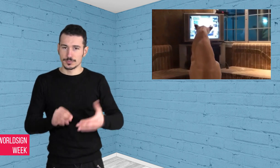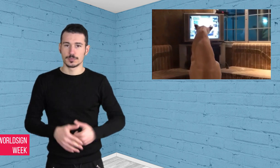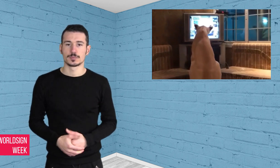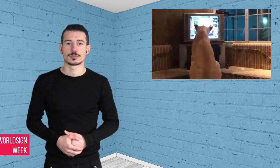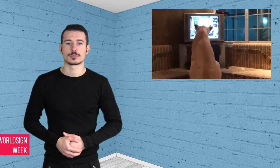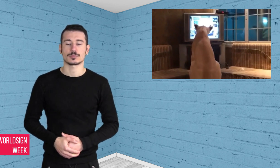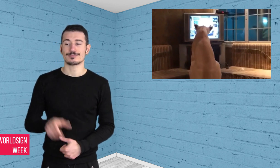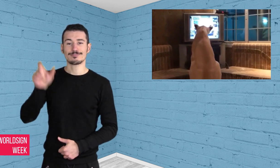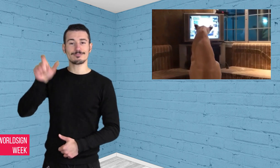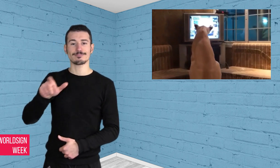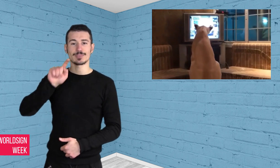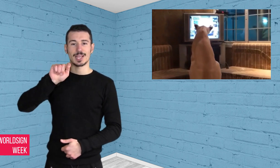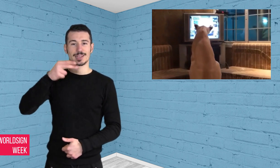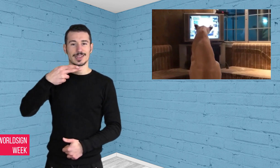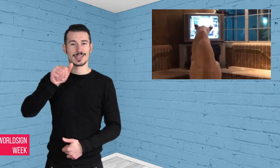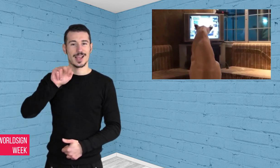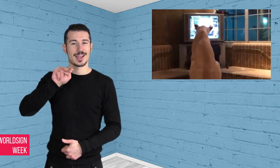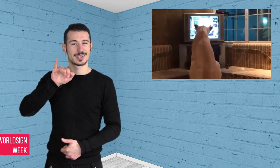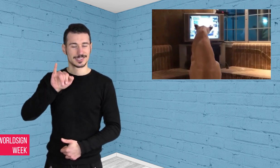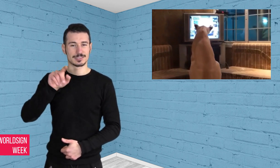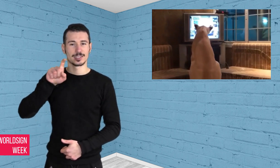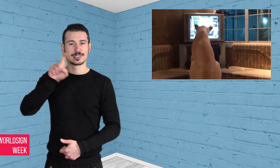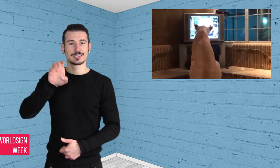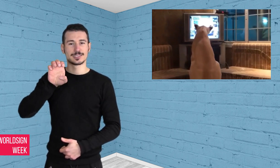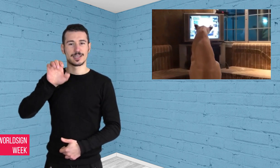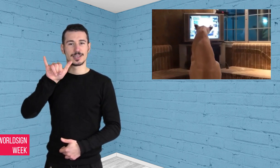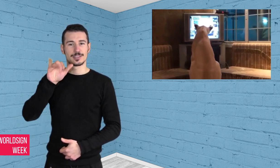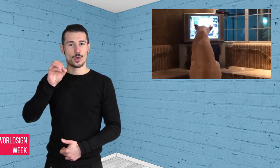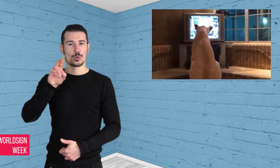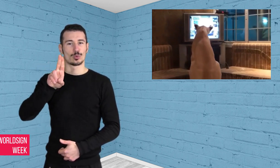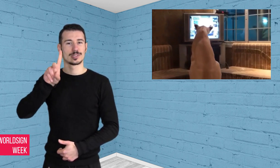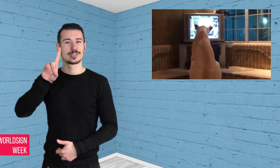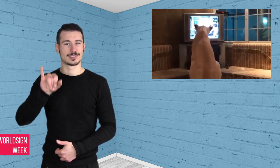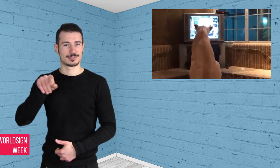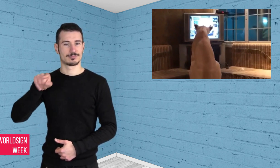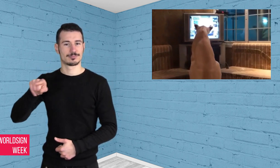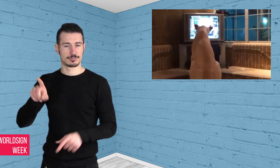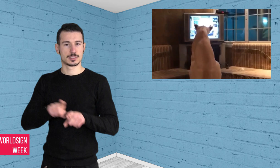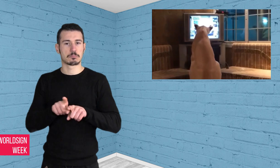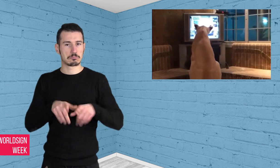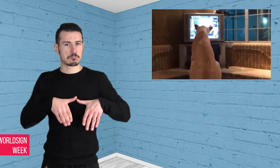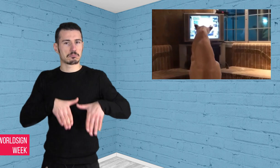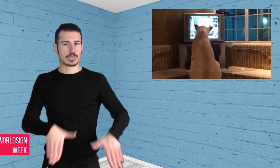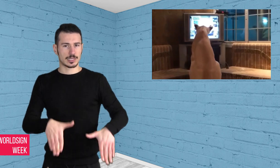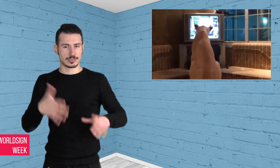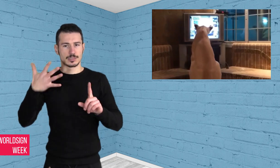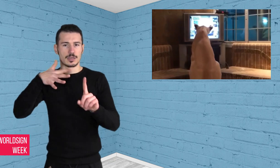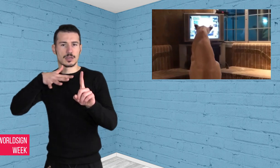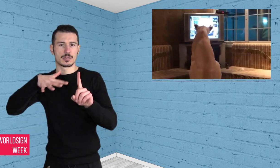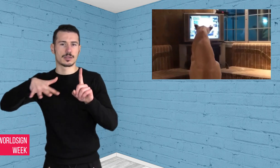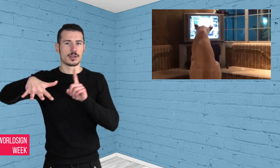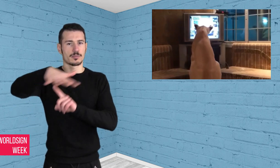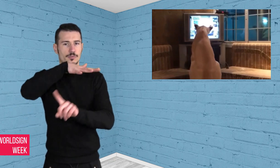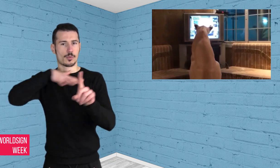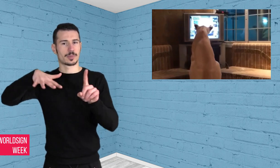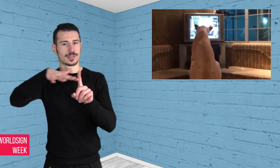Thani Zeyoudi, the minister of Climate Change and Environment, summarized it up in